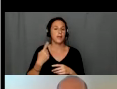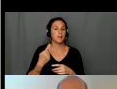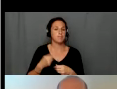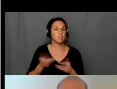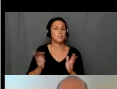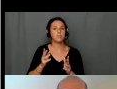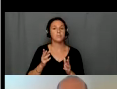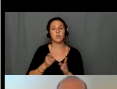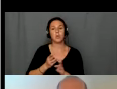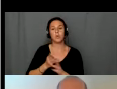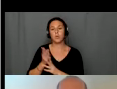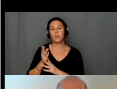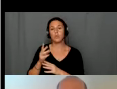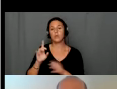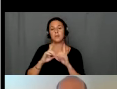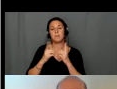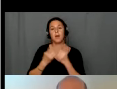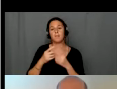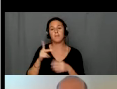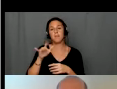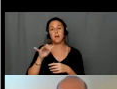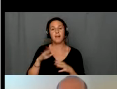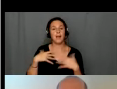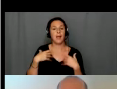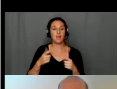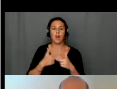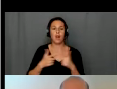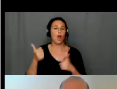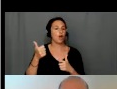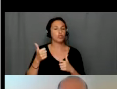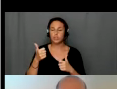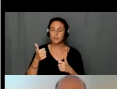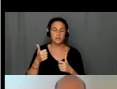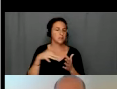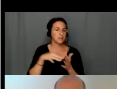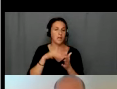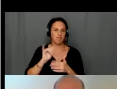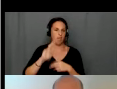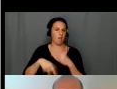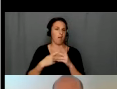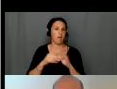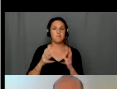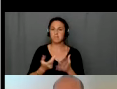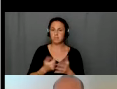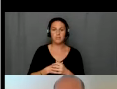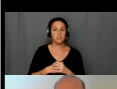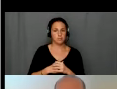Through a one-time appropriation that was suited by the Department of Public Health.